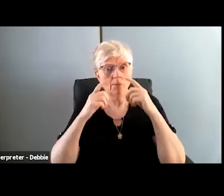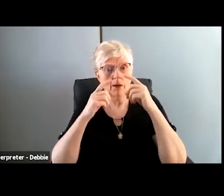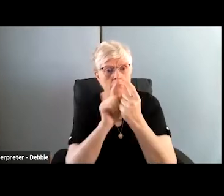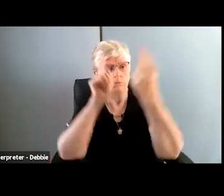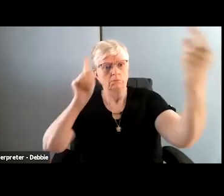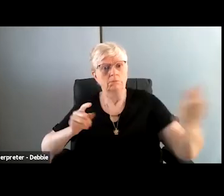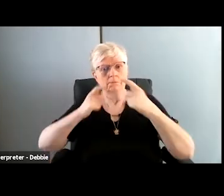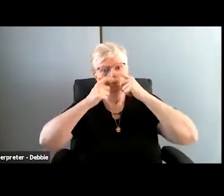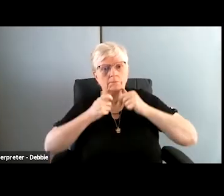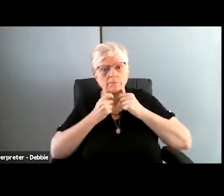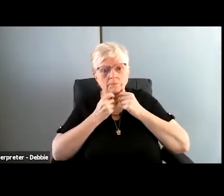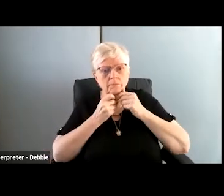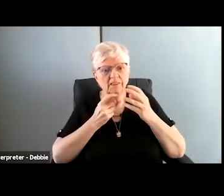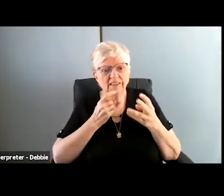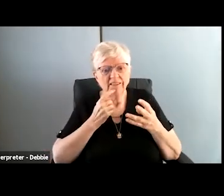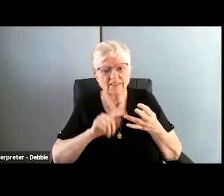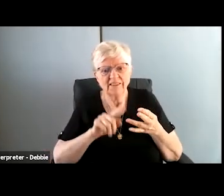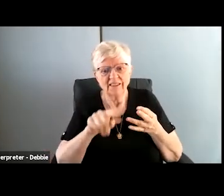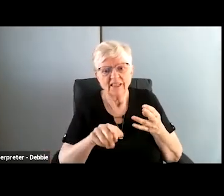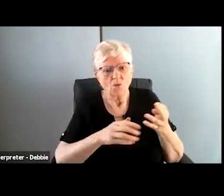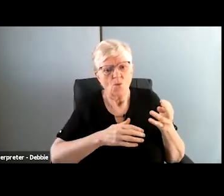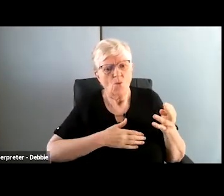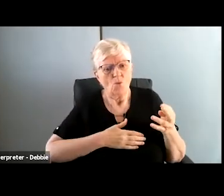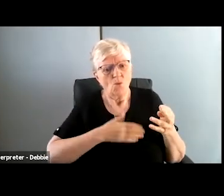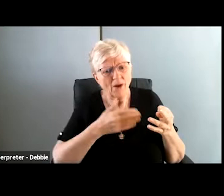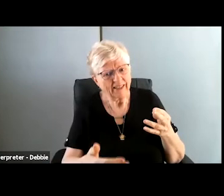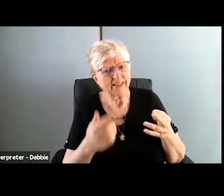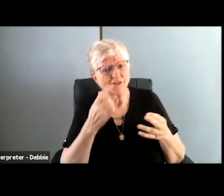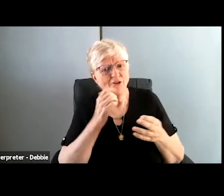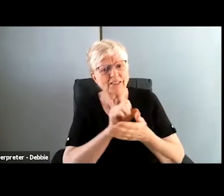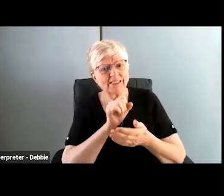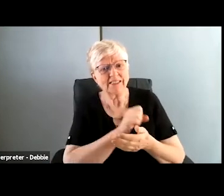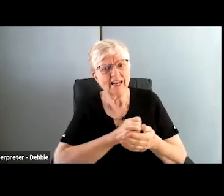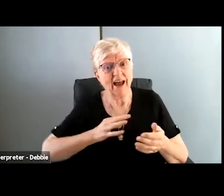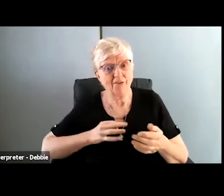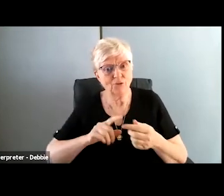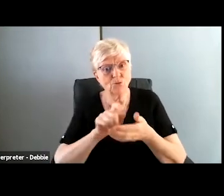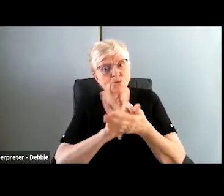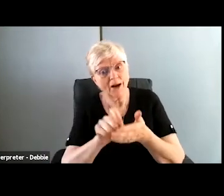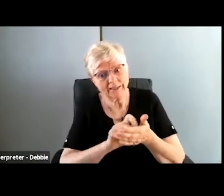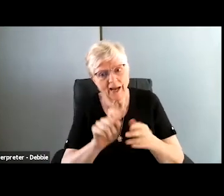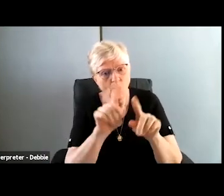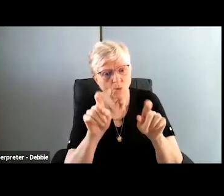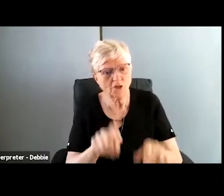BROWN MASKS, PLEXIGLASS BARRIERS, WILLINGNESS FOR STAFF TO DOWN QUESTIONS, MORE PUBLIC EDUCATION WRITE DOWN QUESTIONS, MORE PUBLIC EDUCATION. . AS I WAS JUDGED A LOT FOR NOT